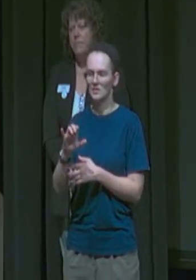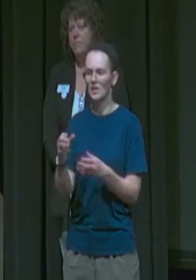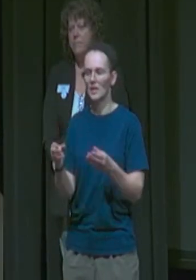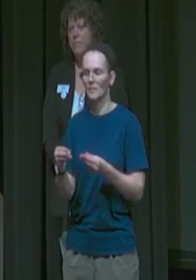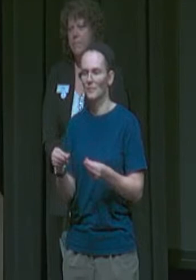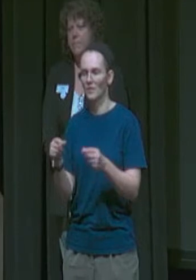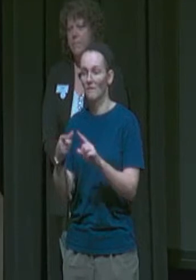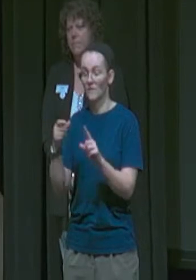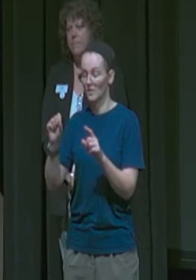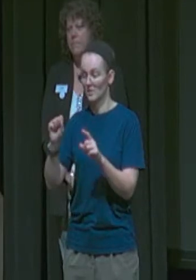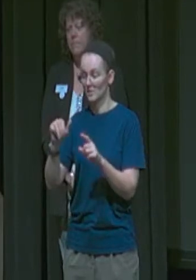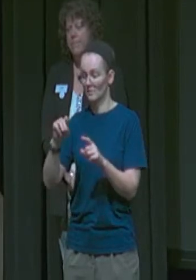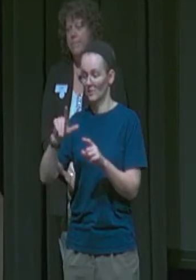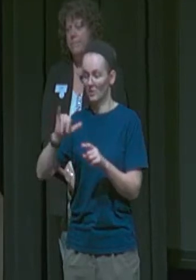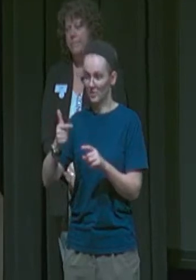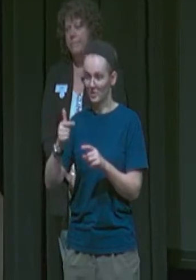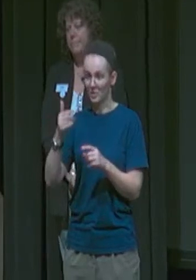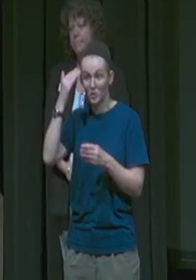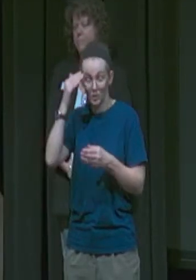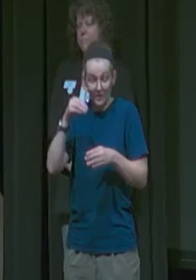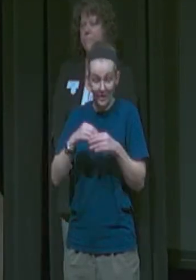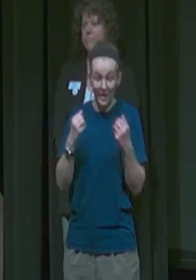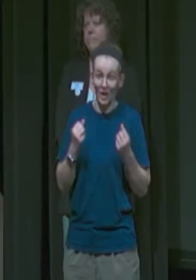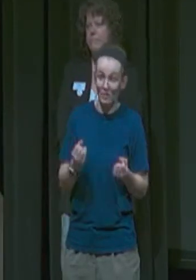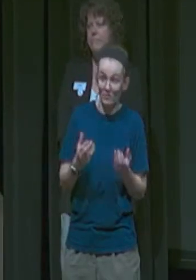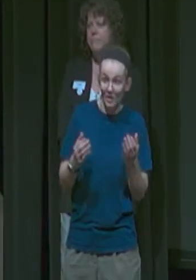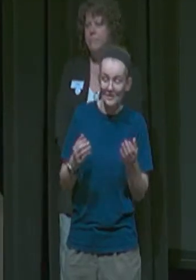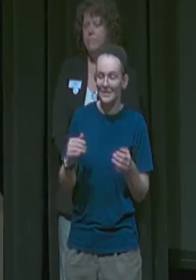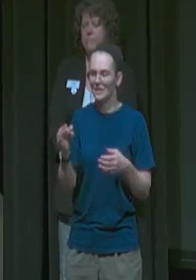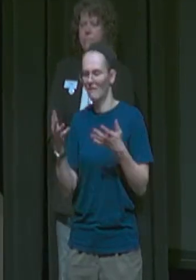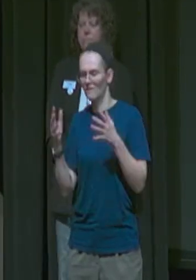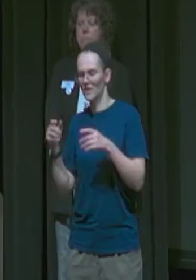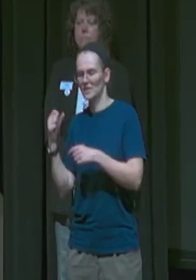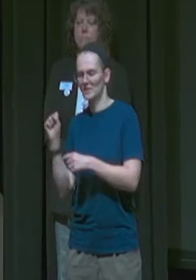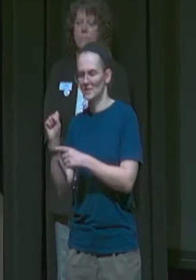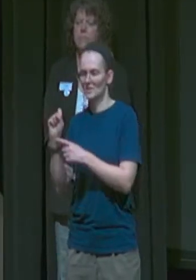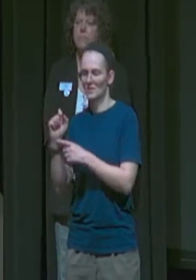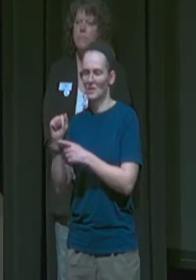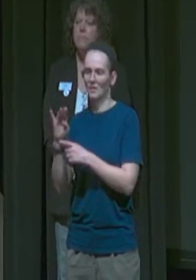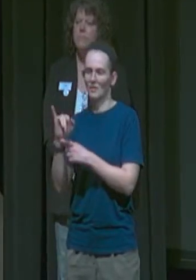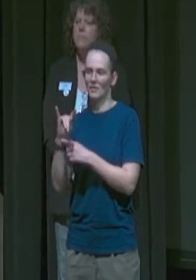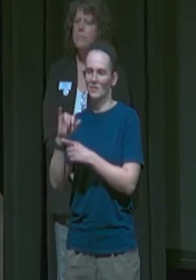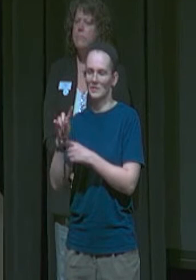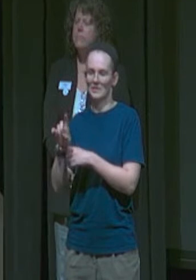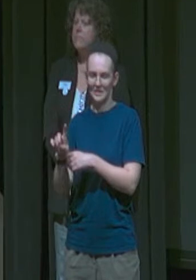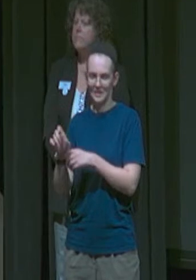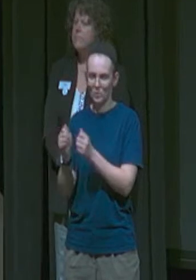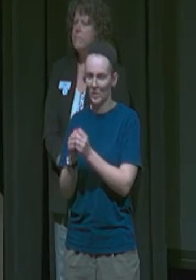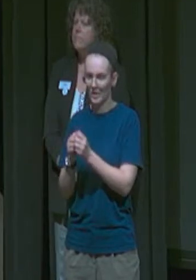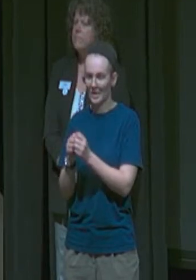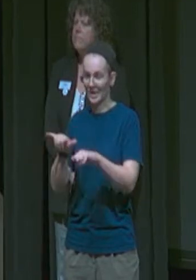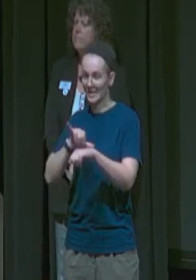know is in there and that though it's being stabilized with cement or P that are there